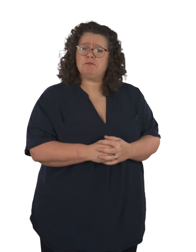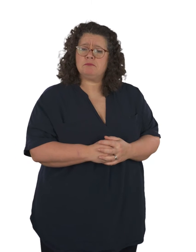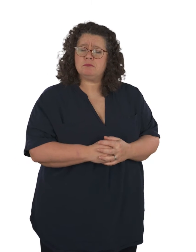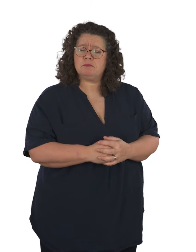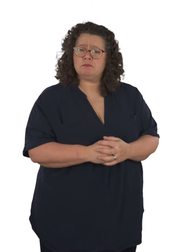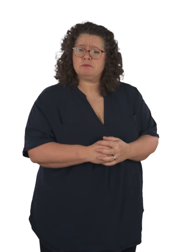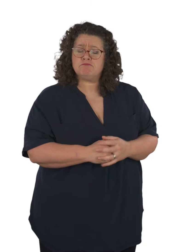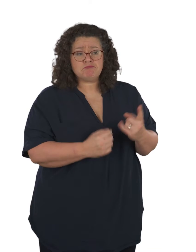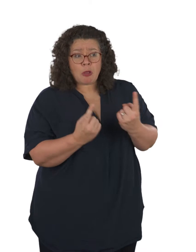their wellbeing,